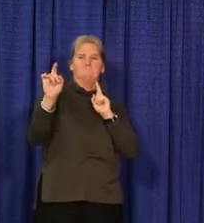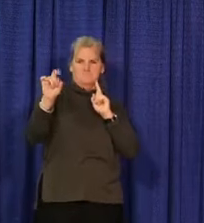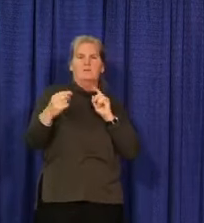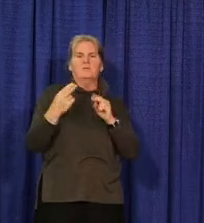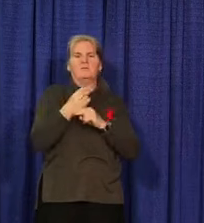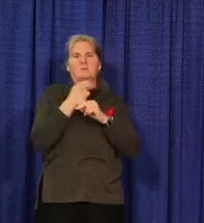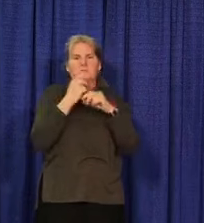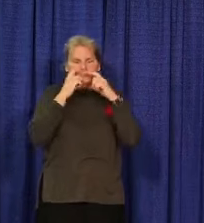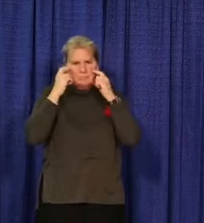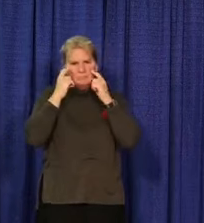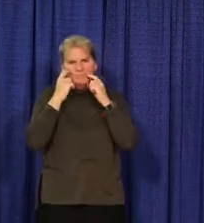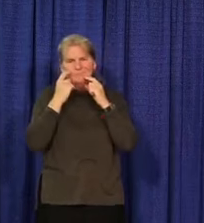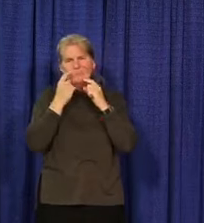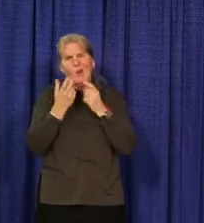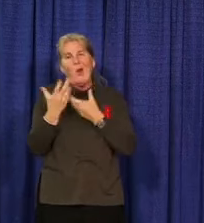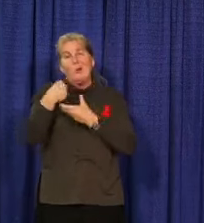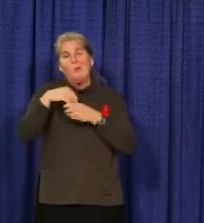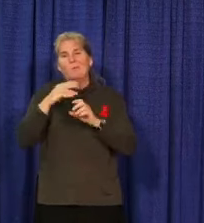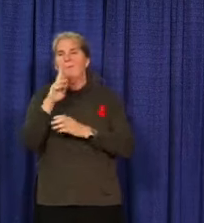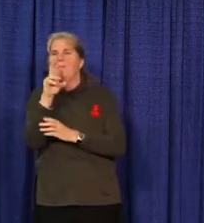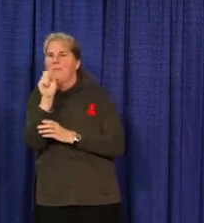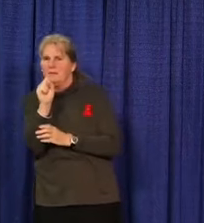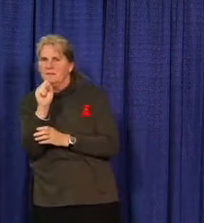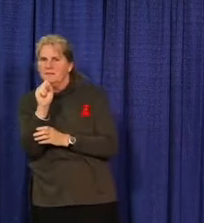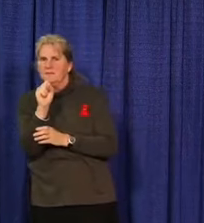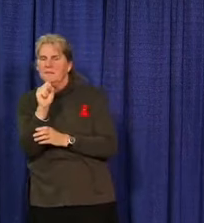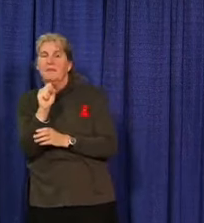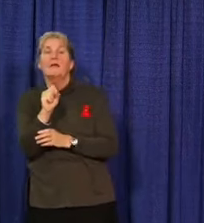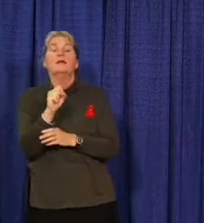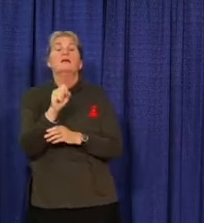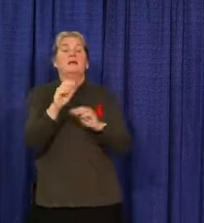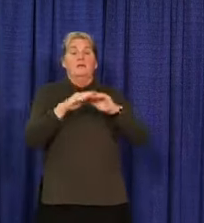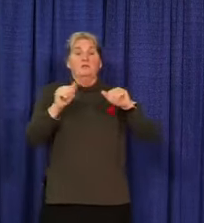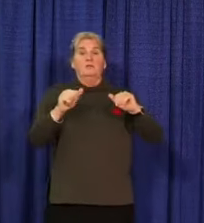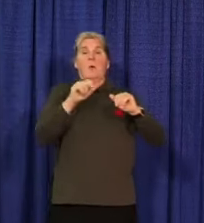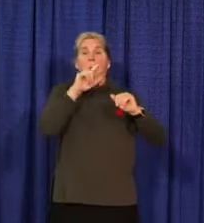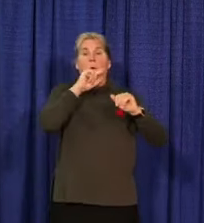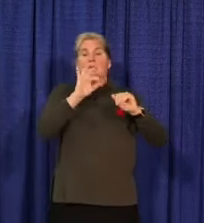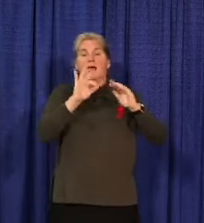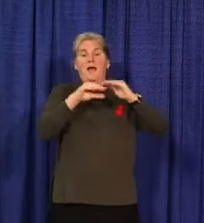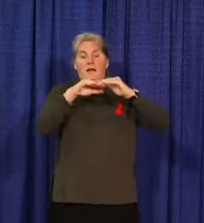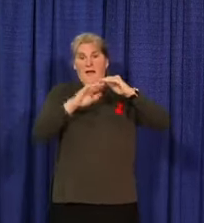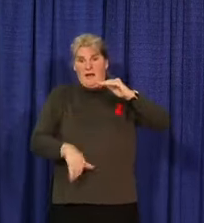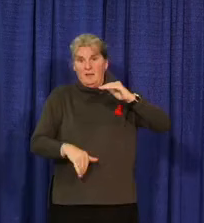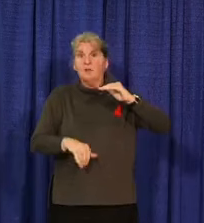maintained including on school buses. Children under ten can also use